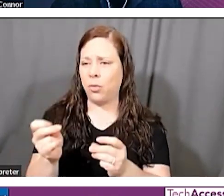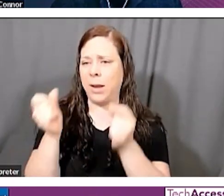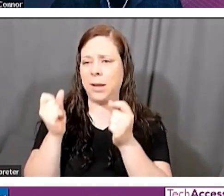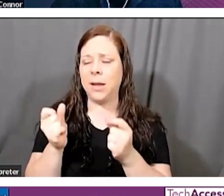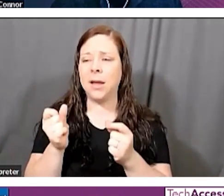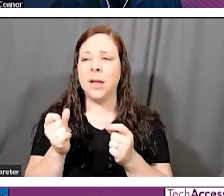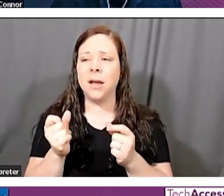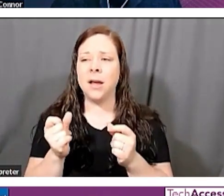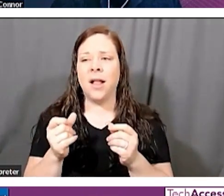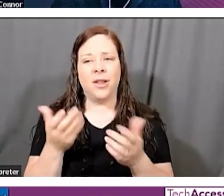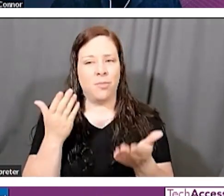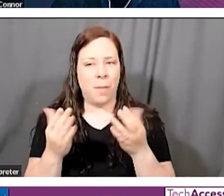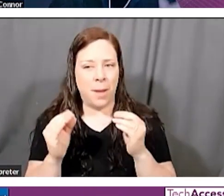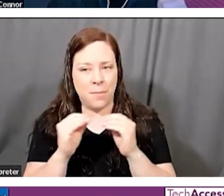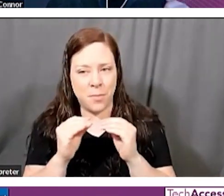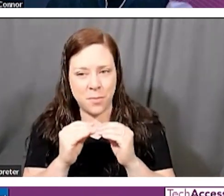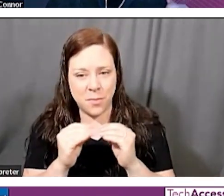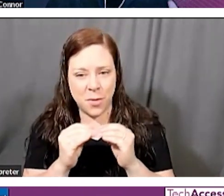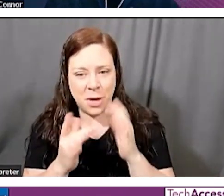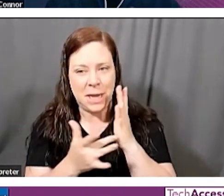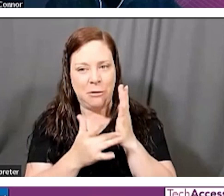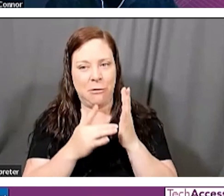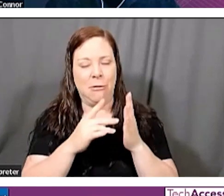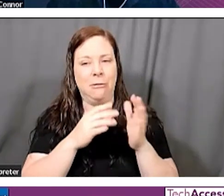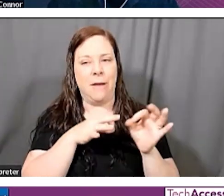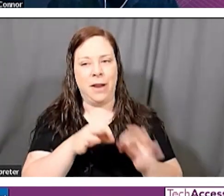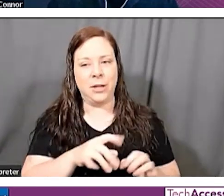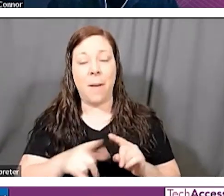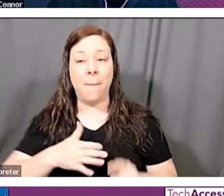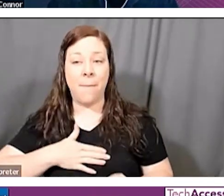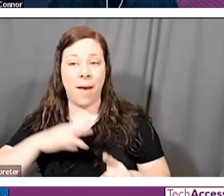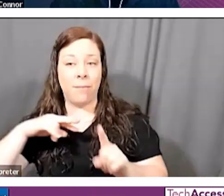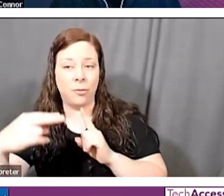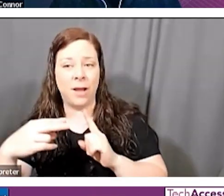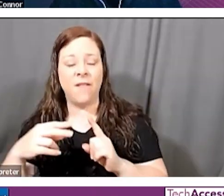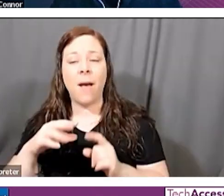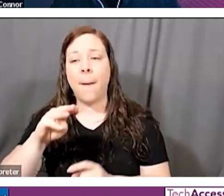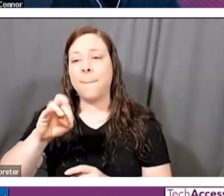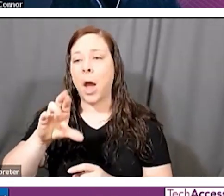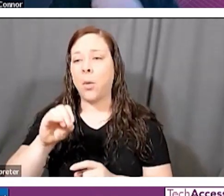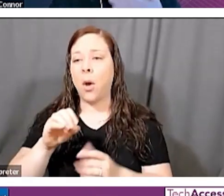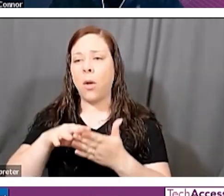and instructional designers are familiar with. My view is it's something that can be done really quickly and it's something that we can bring up